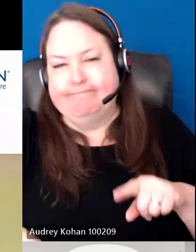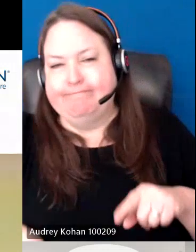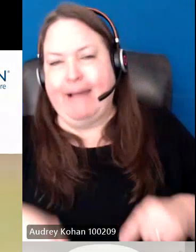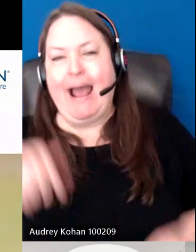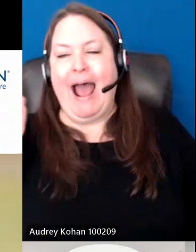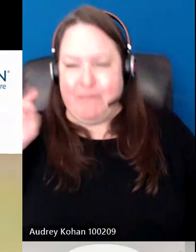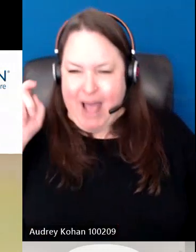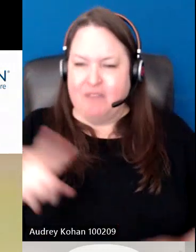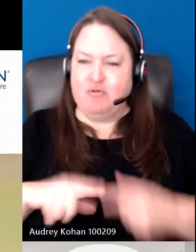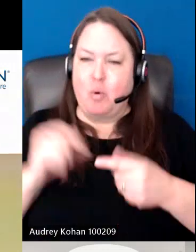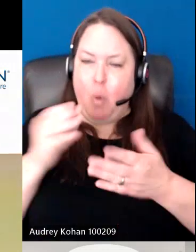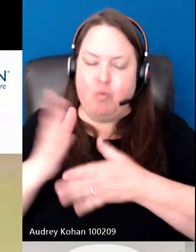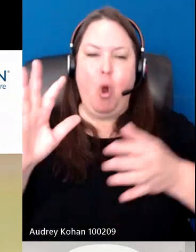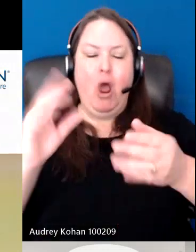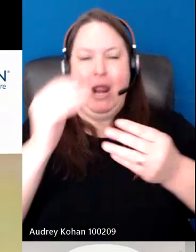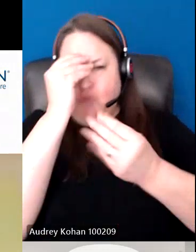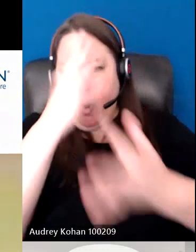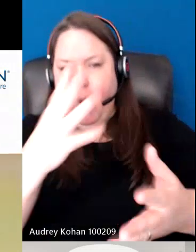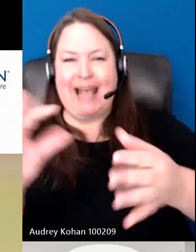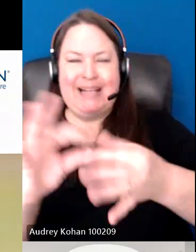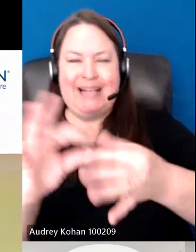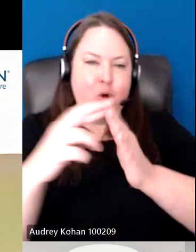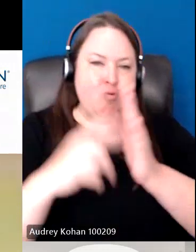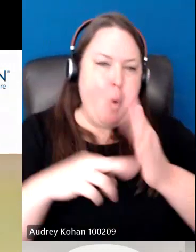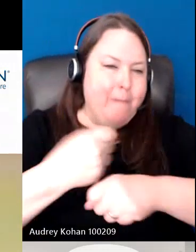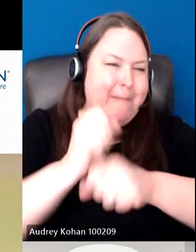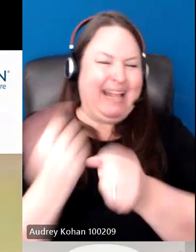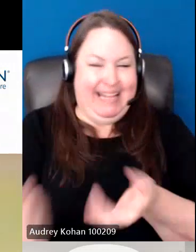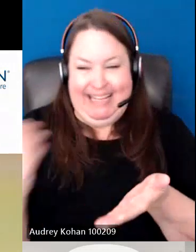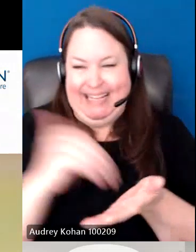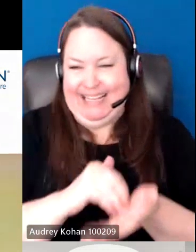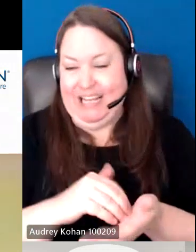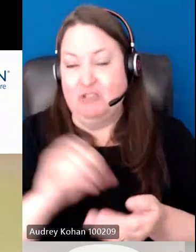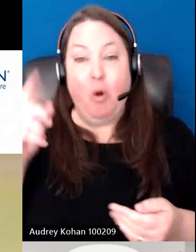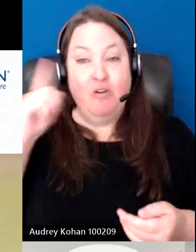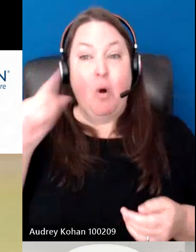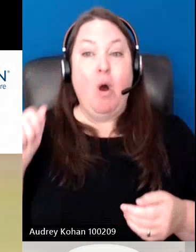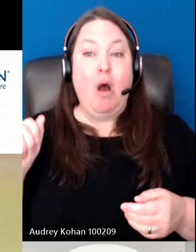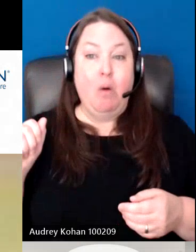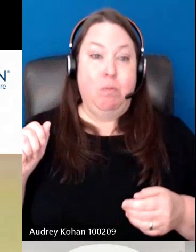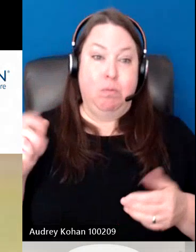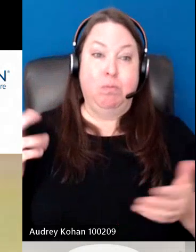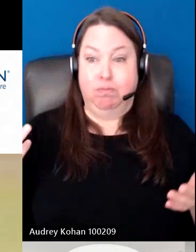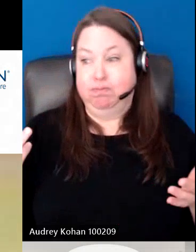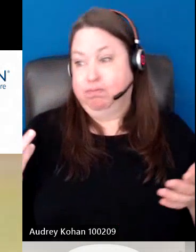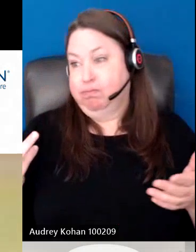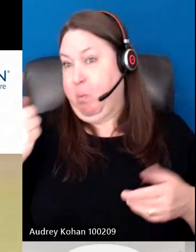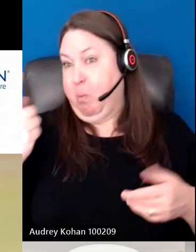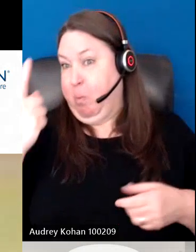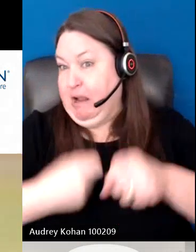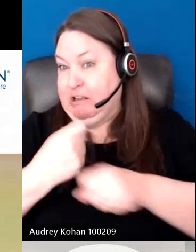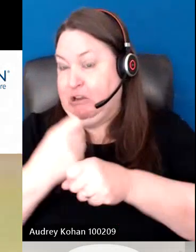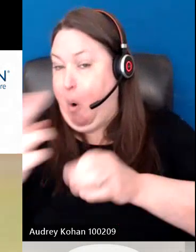through notice and comment rule making again so for a while uh perhaps a year or more the